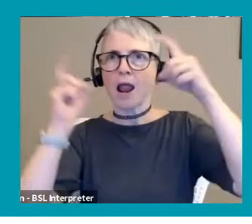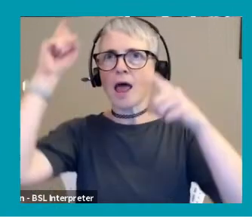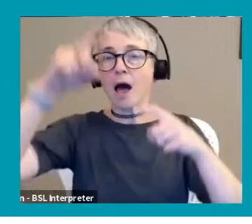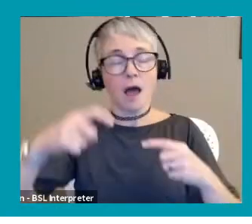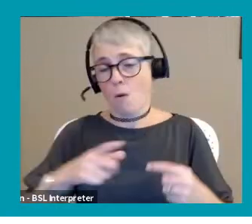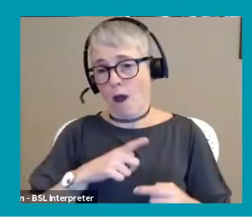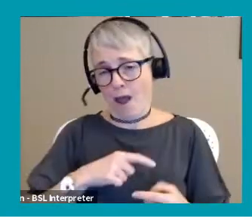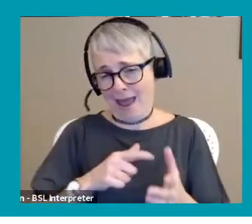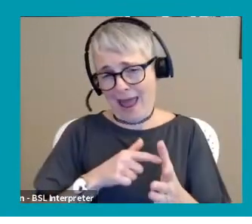skills.